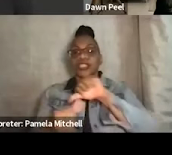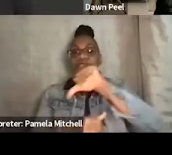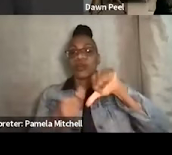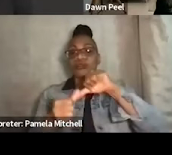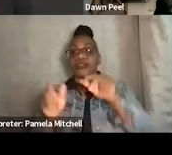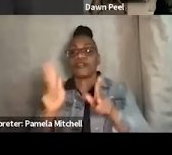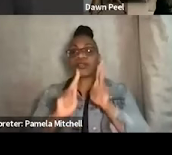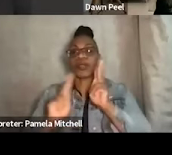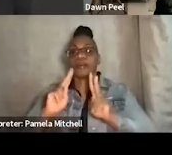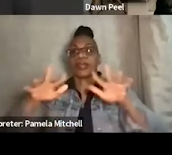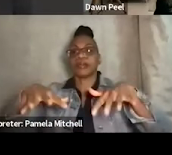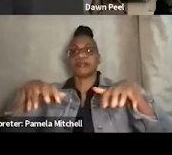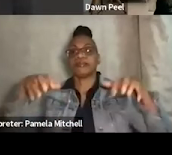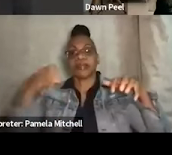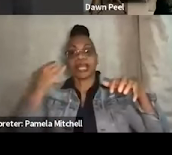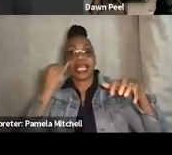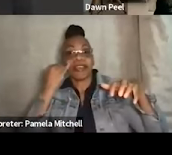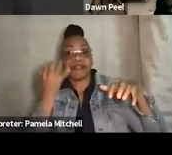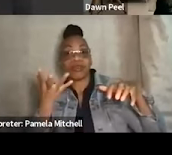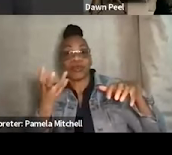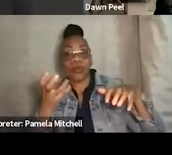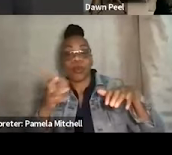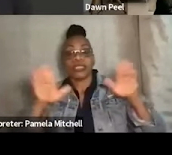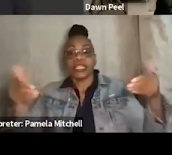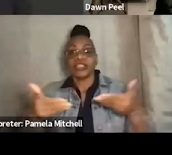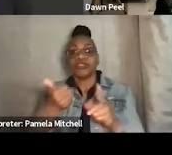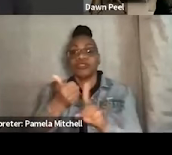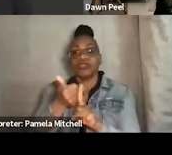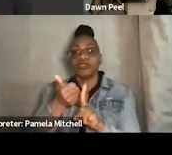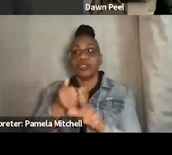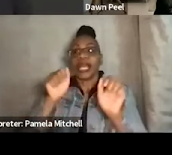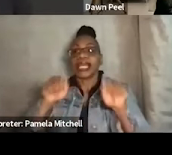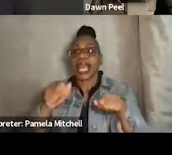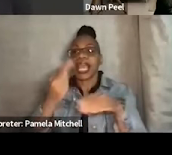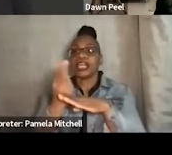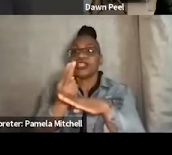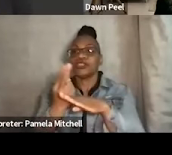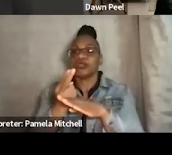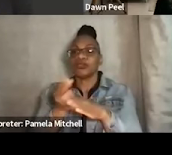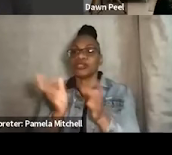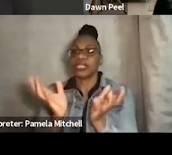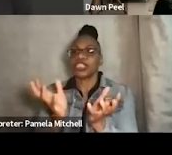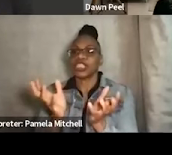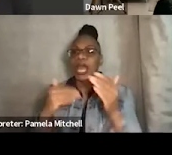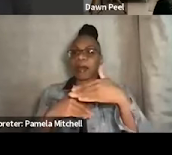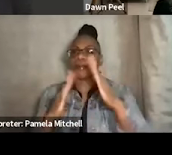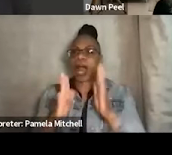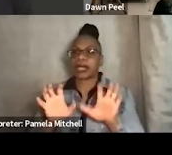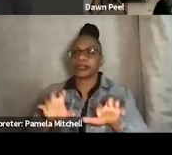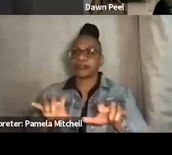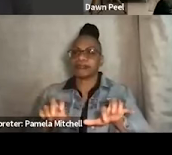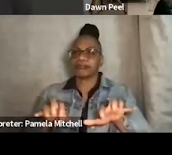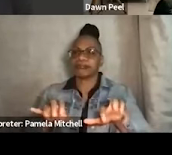if you'd like to introduce yourself, please use the chat box feature to let us know where you're joining from today.